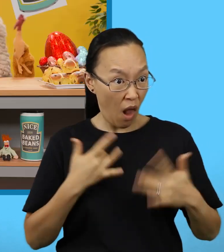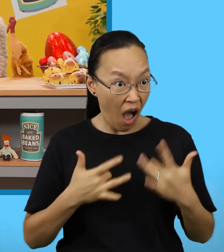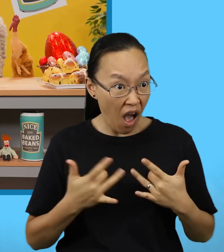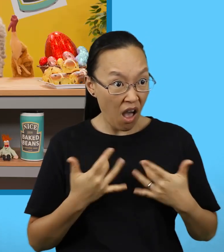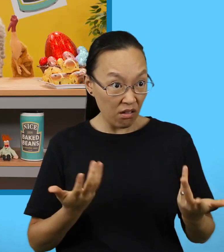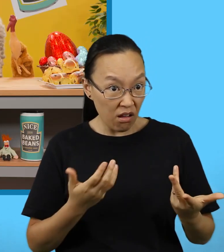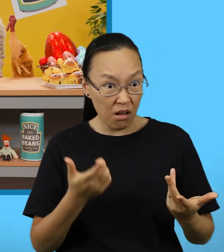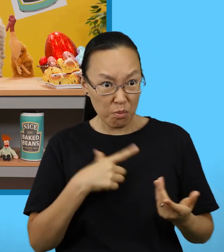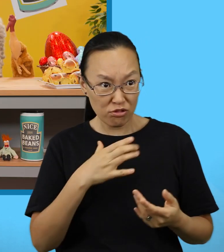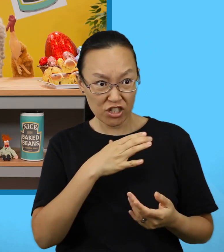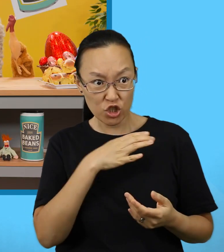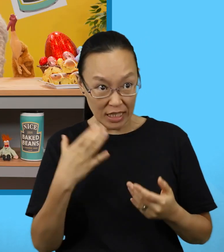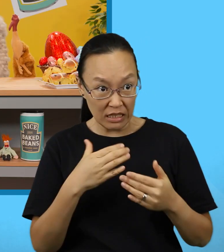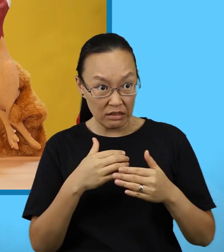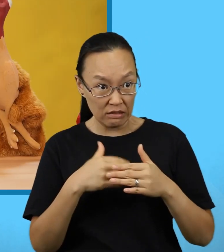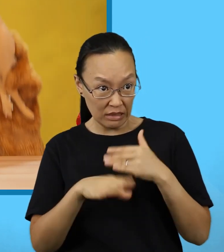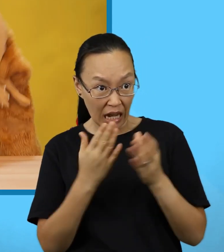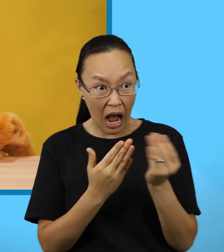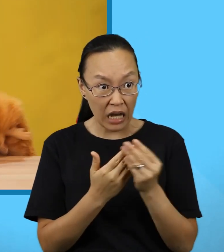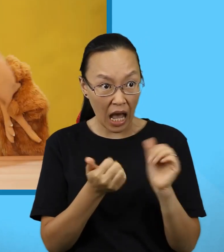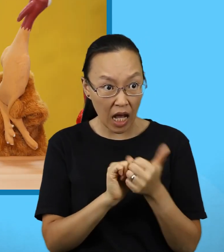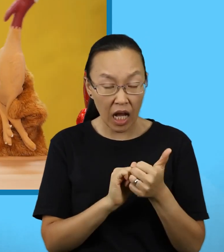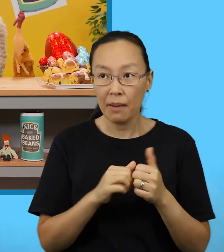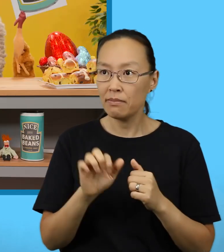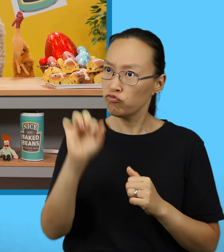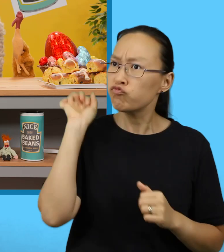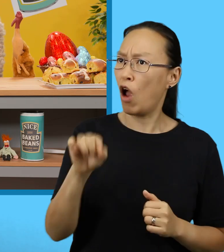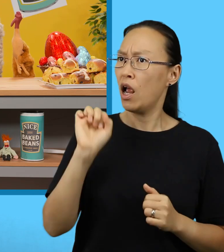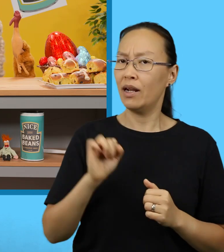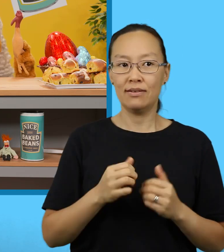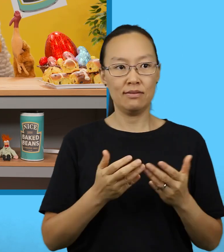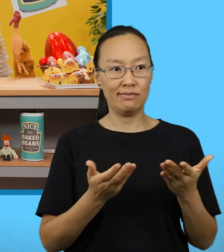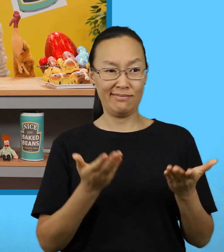For cheating in a game of QNO? Uh huh. Okay. I'm not sure that's very fair.